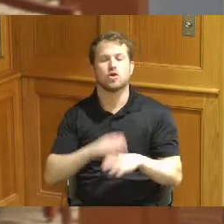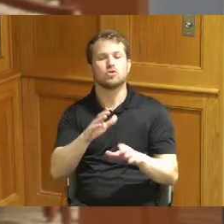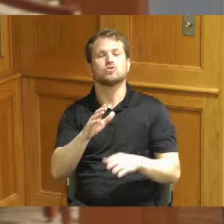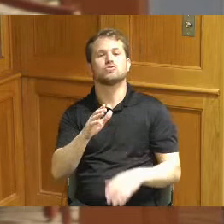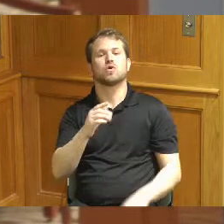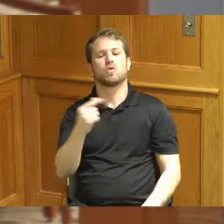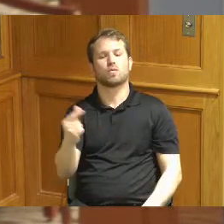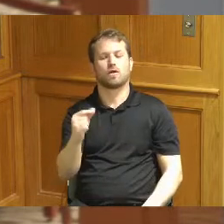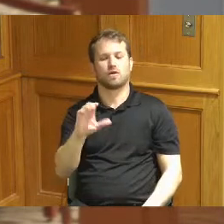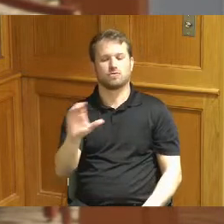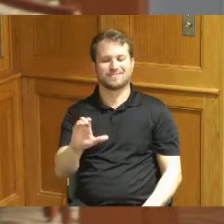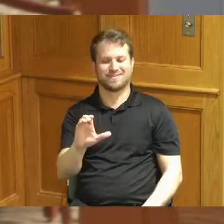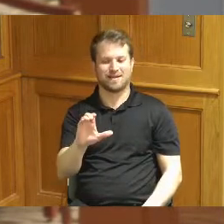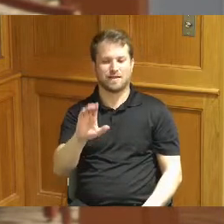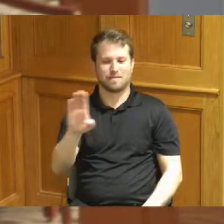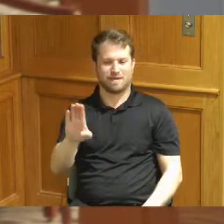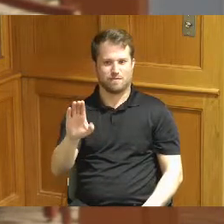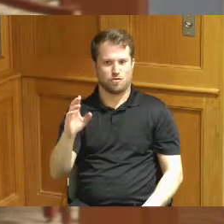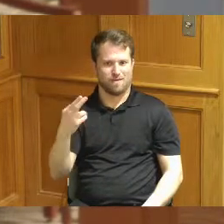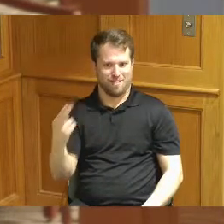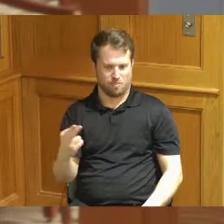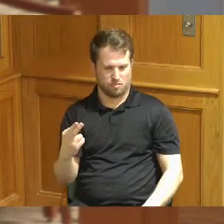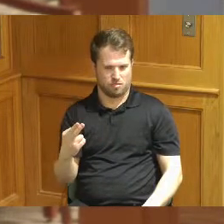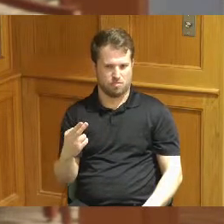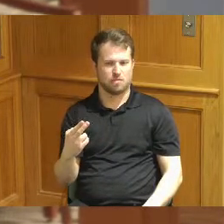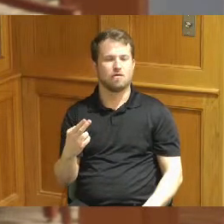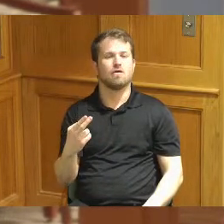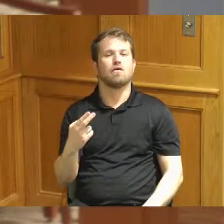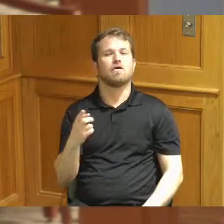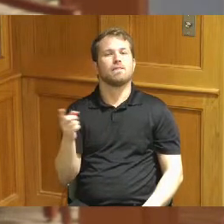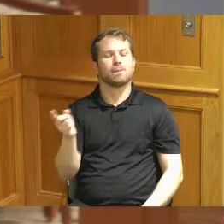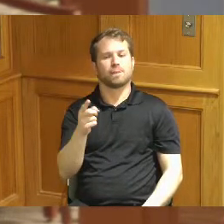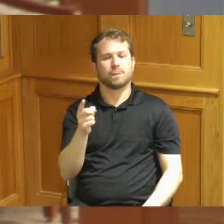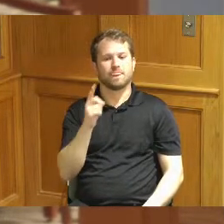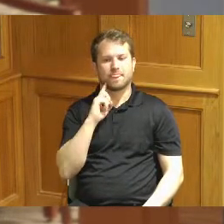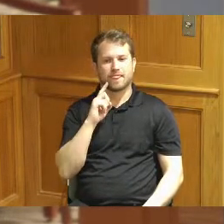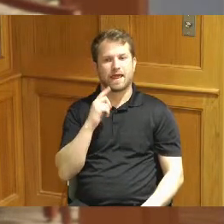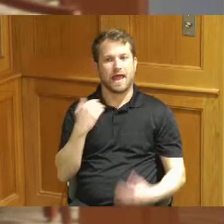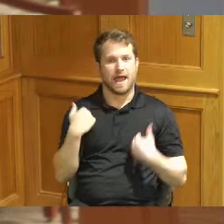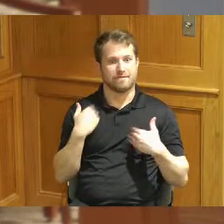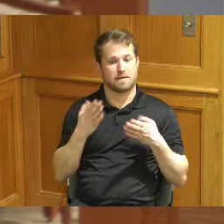Behavioral Health is the big one they run the path program which is federally funded to do